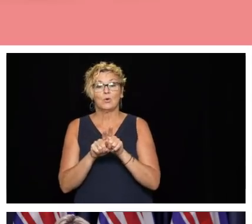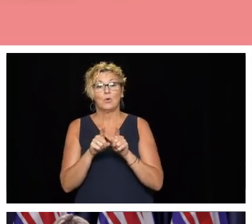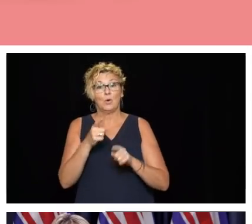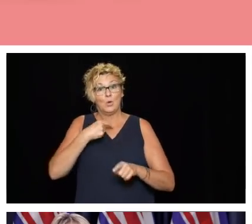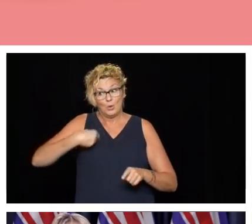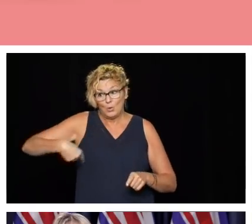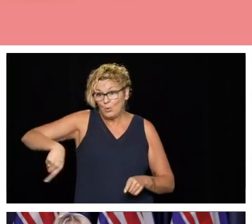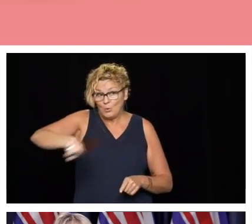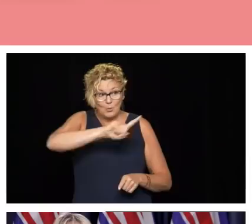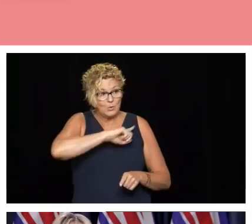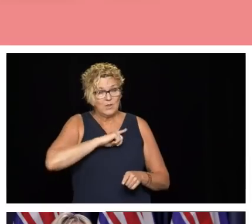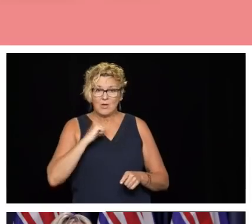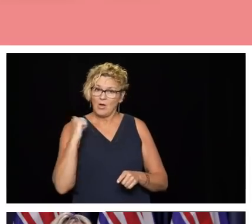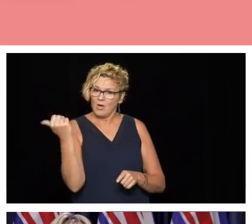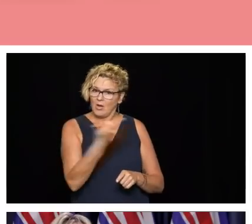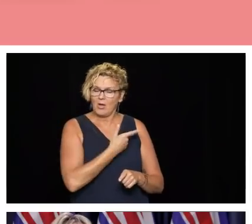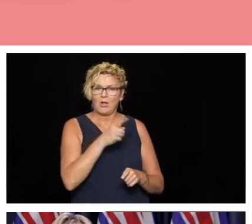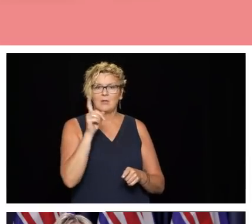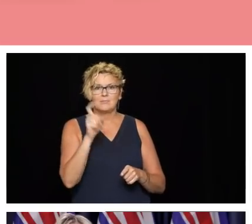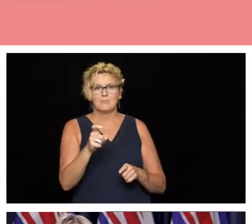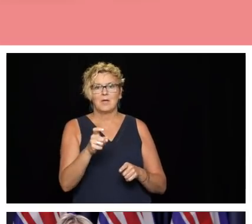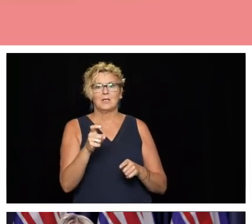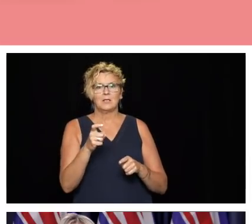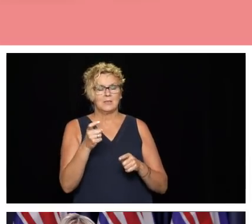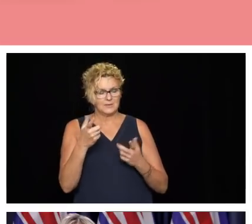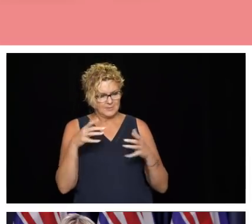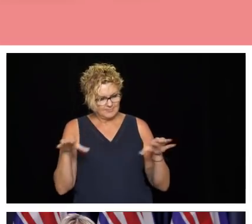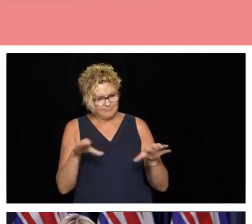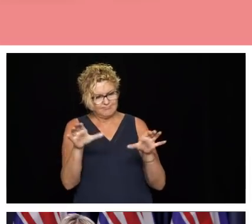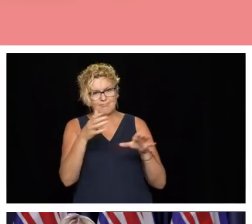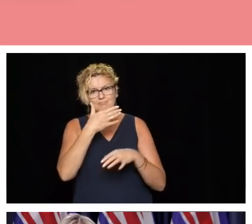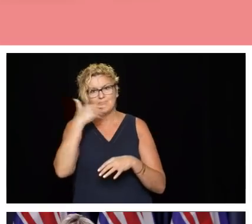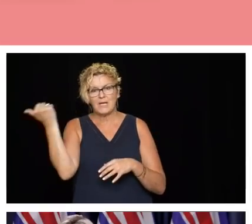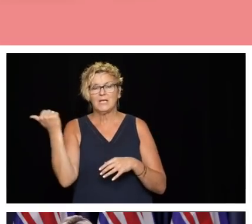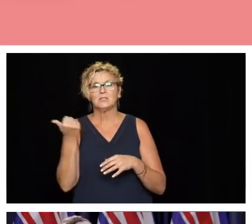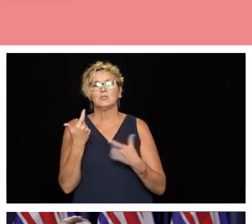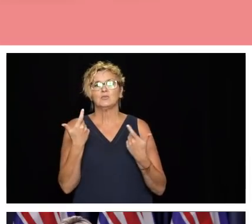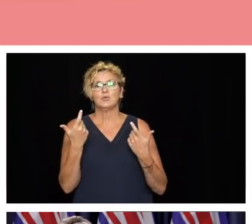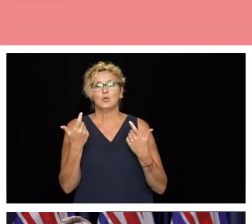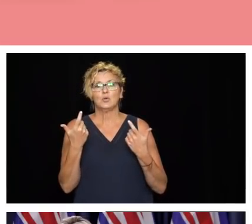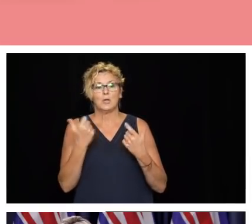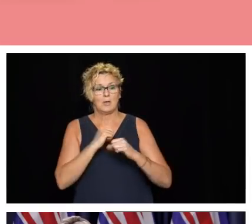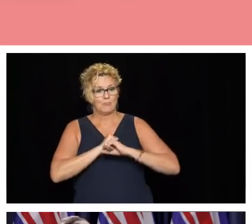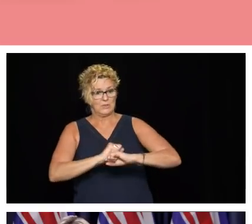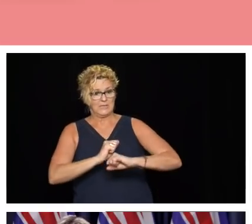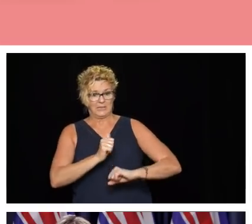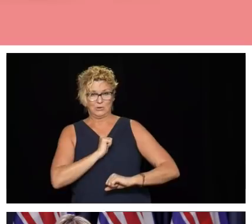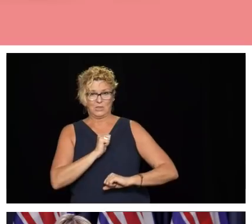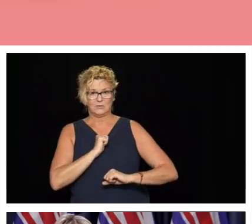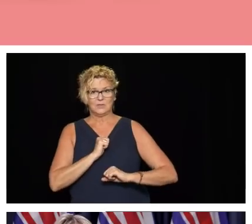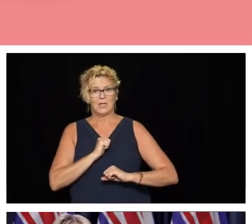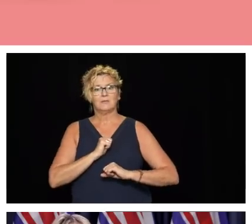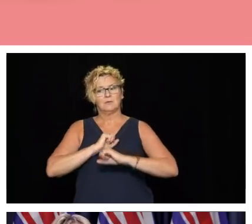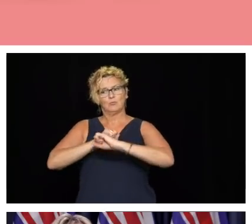important function. As well one of the important things that we need to do is everything we can to protect ourselves